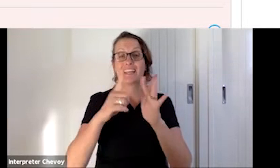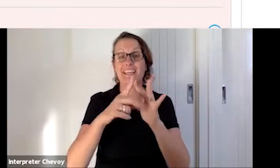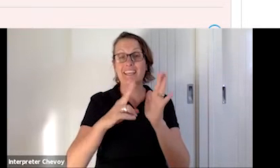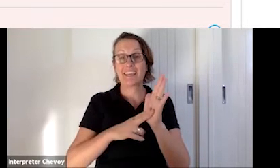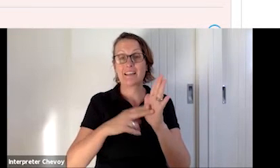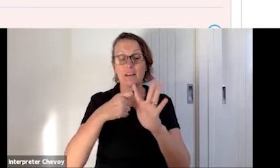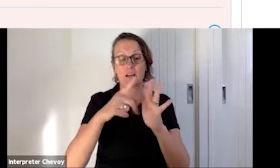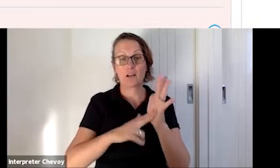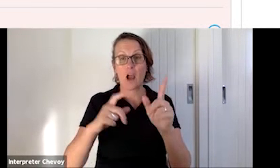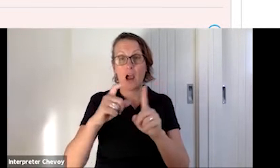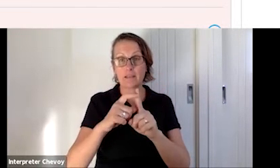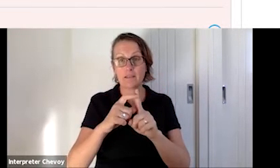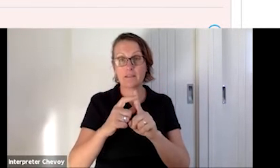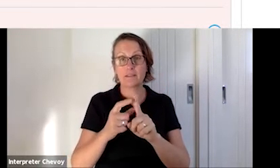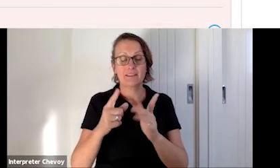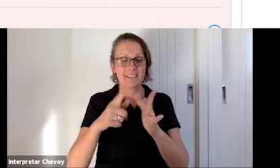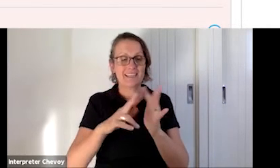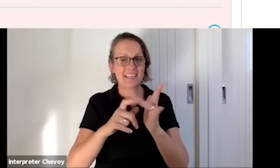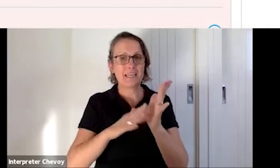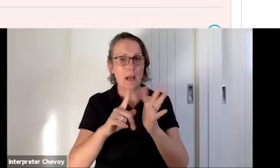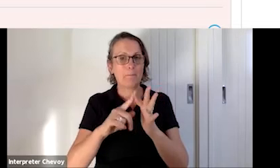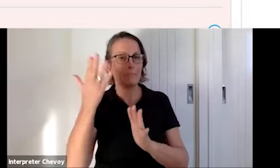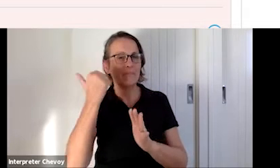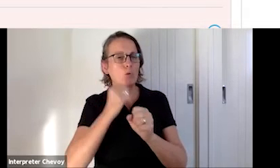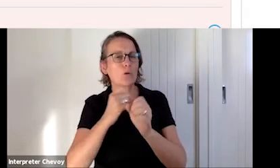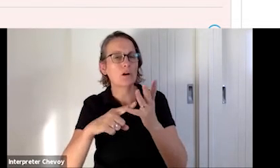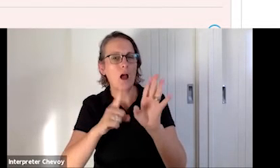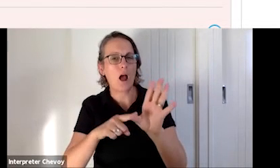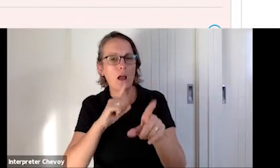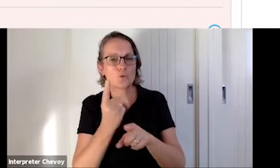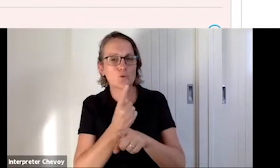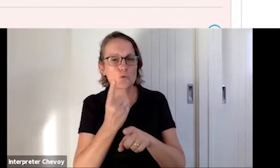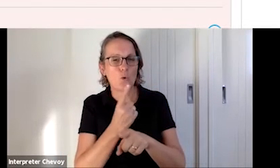Is what Guy was talking about before, which is things that add value